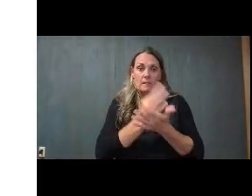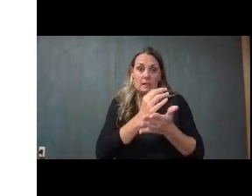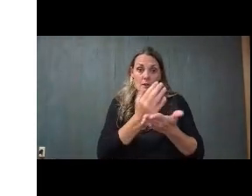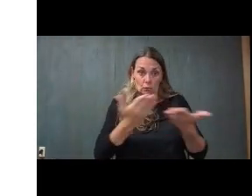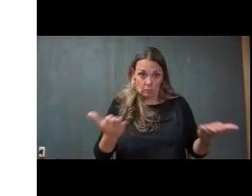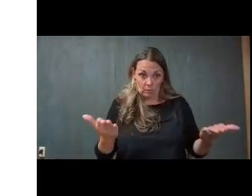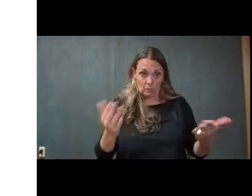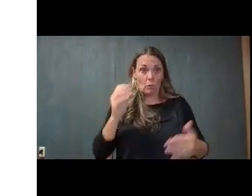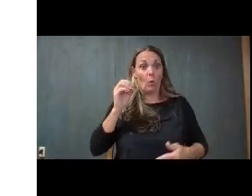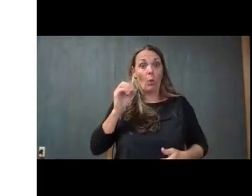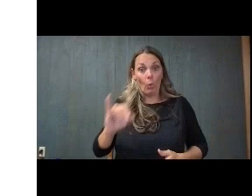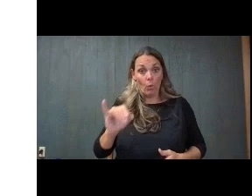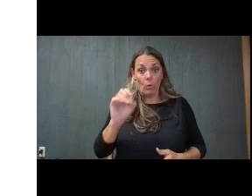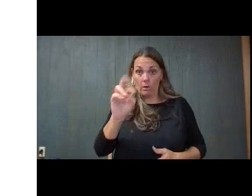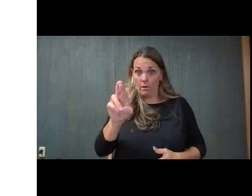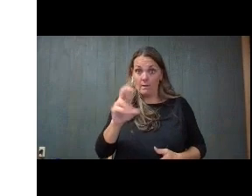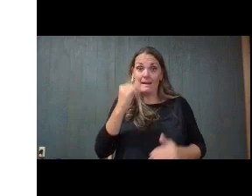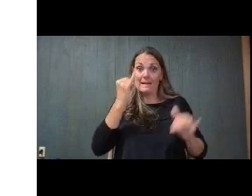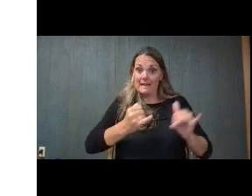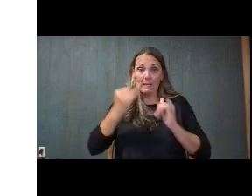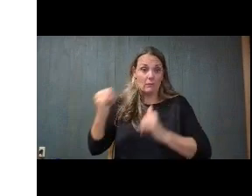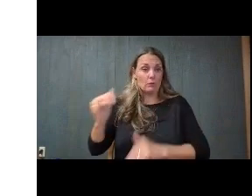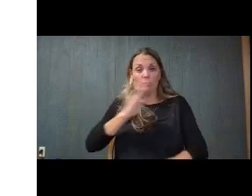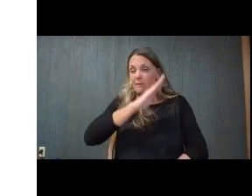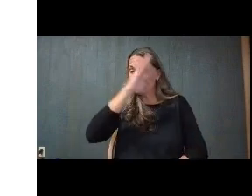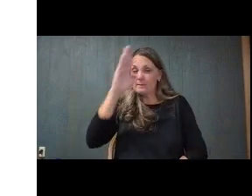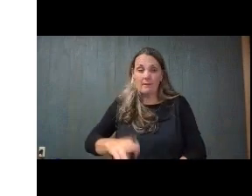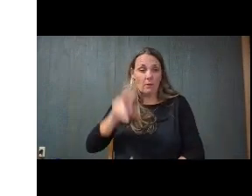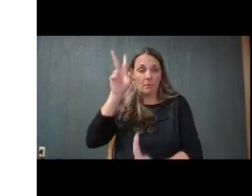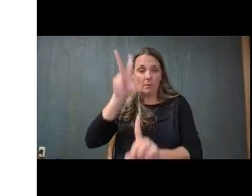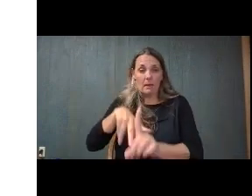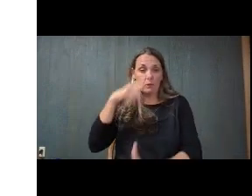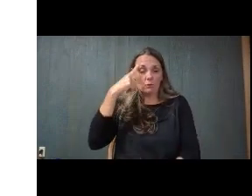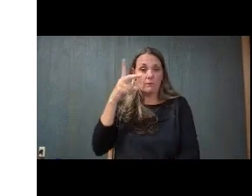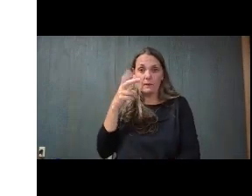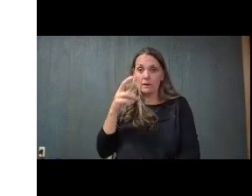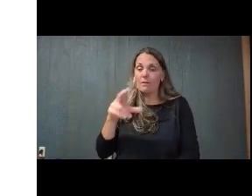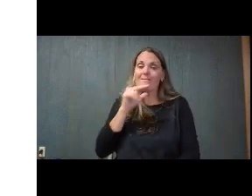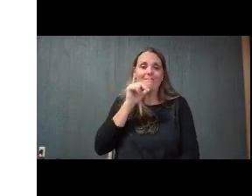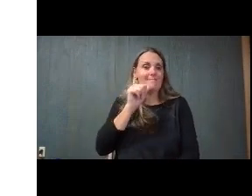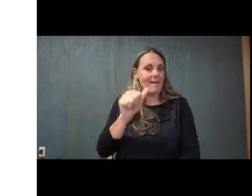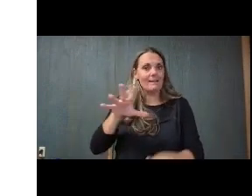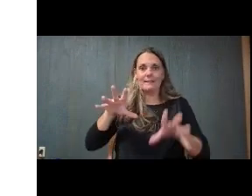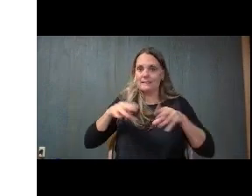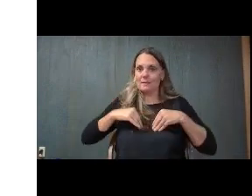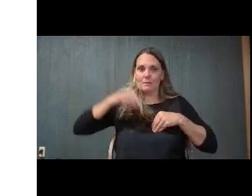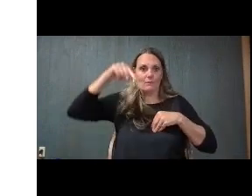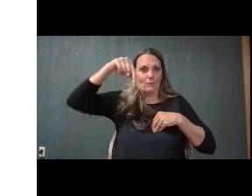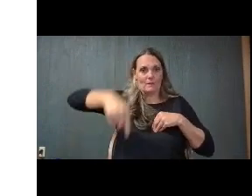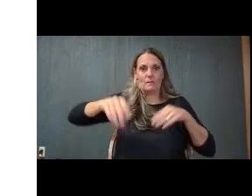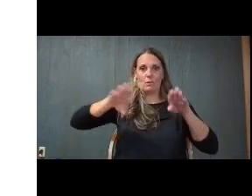or individuals who have never applied to VR are not considered to have a current open VR case.